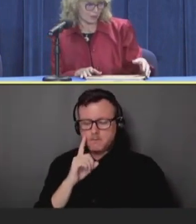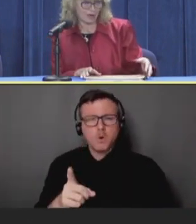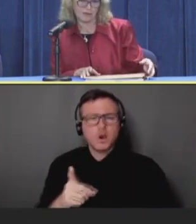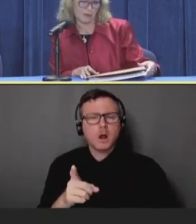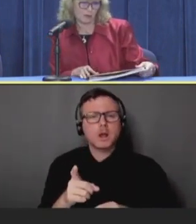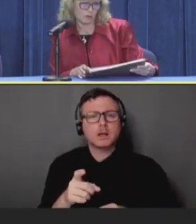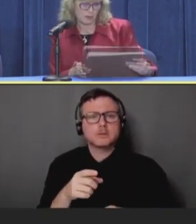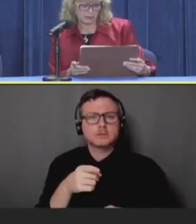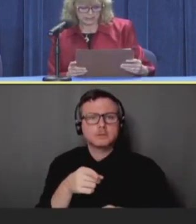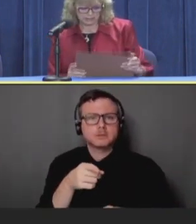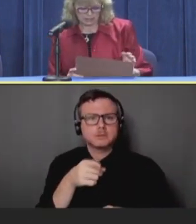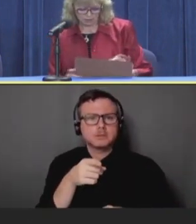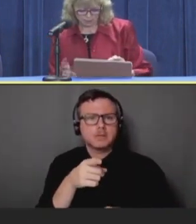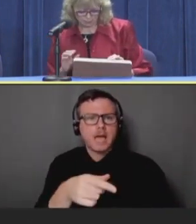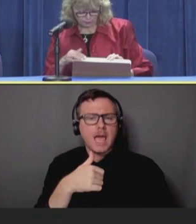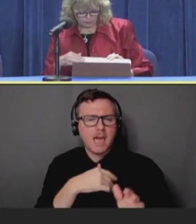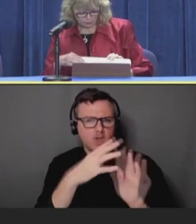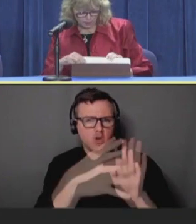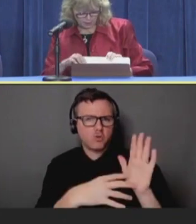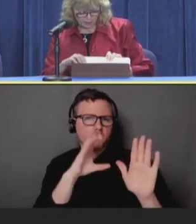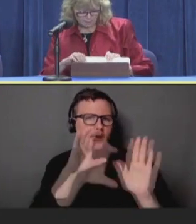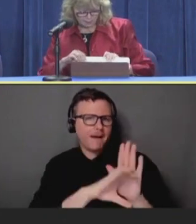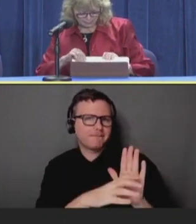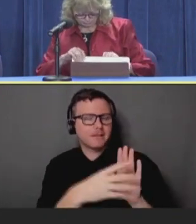I don't know if you'd be able to see it from this far.